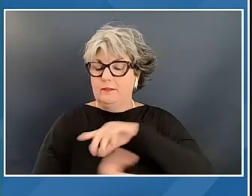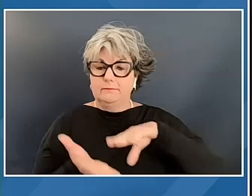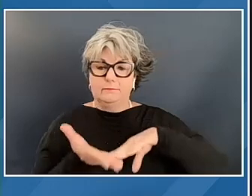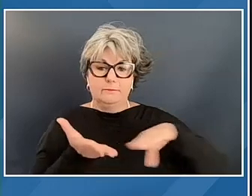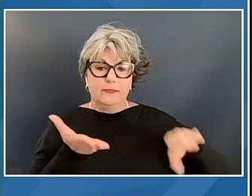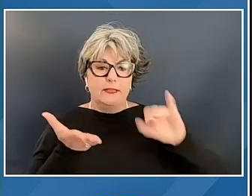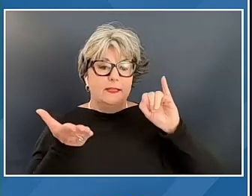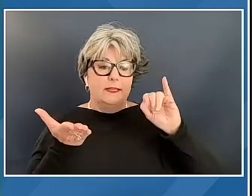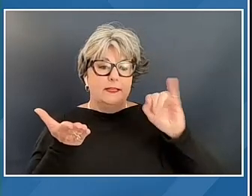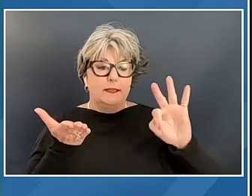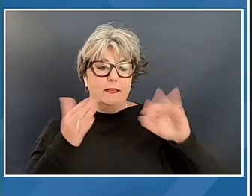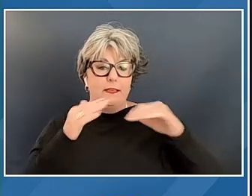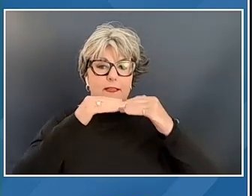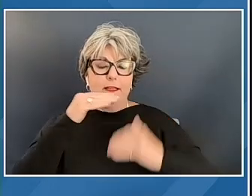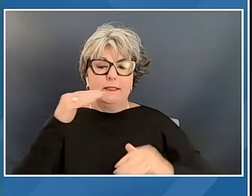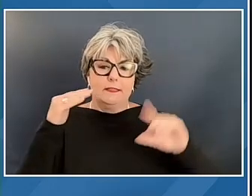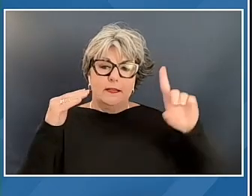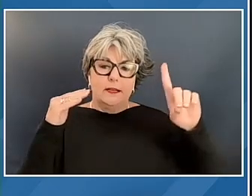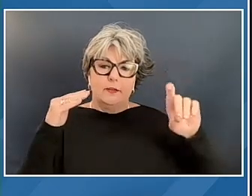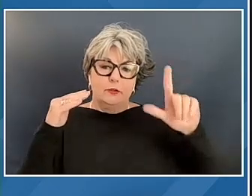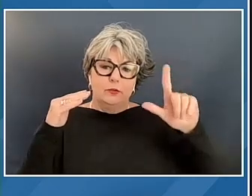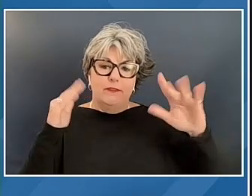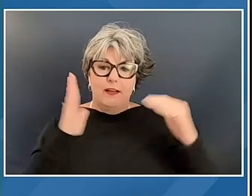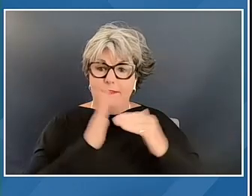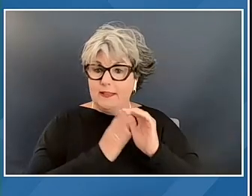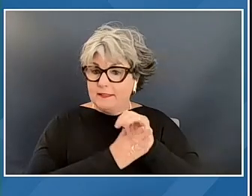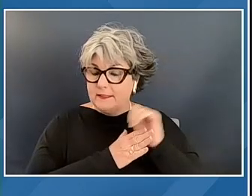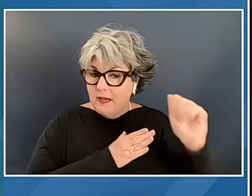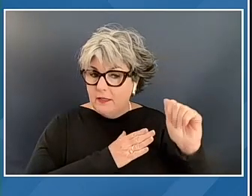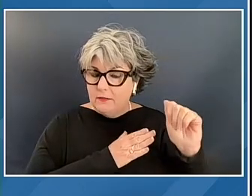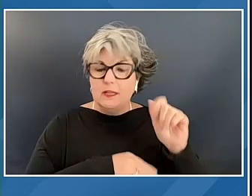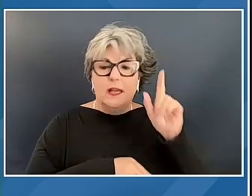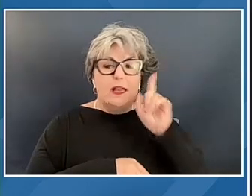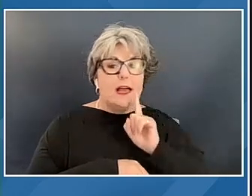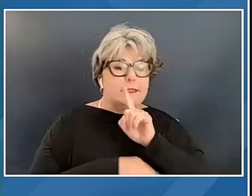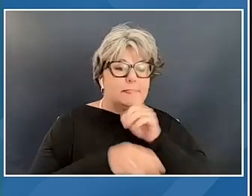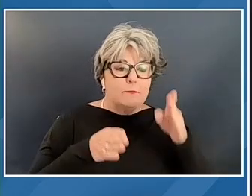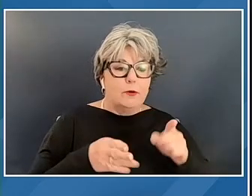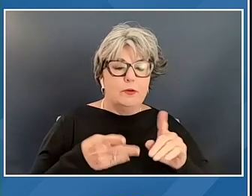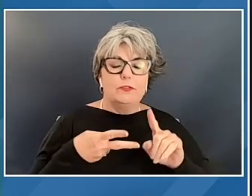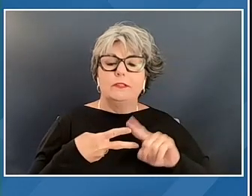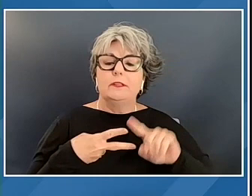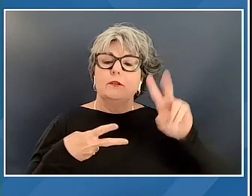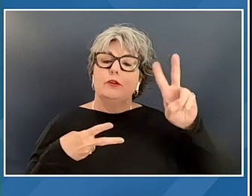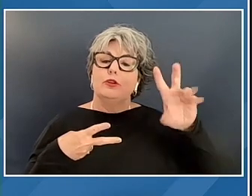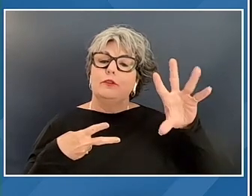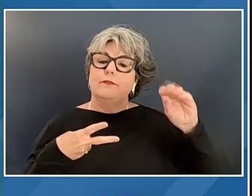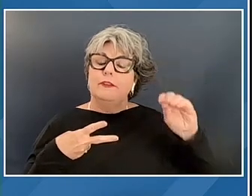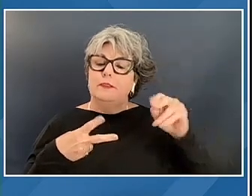under $125,000 as a single person or $250,000 a year for couples, and the plan